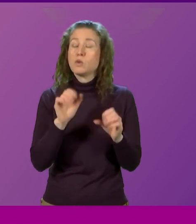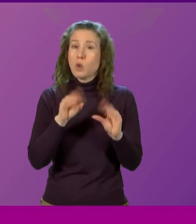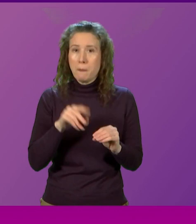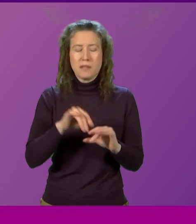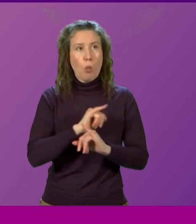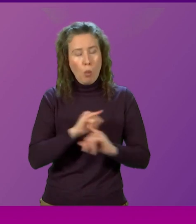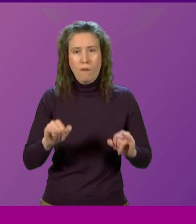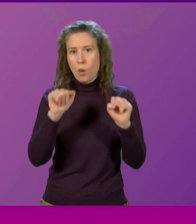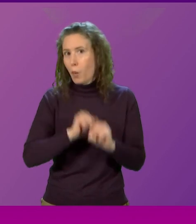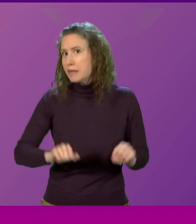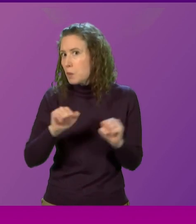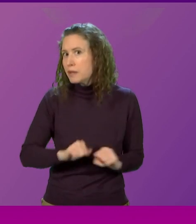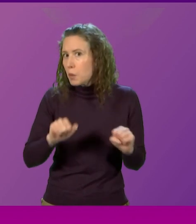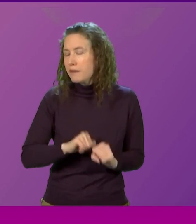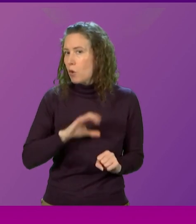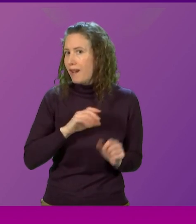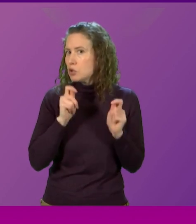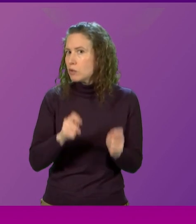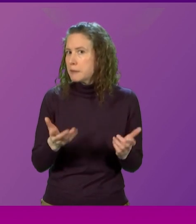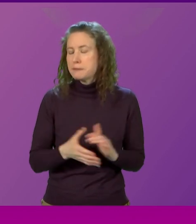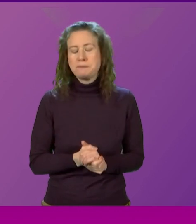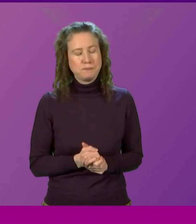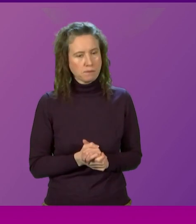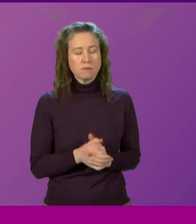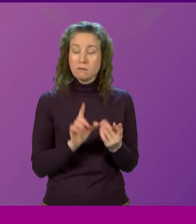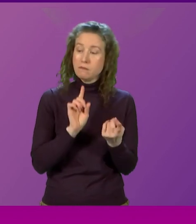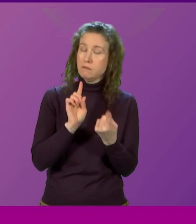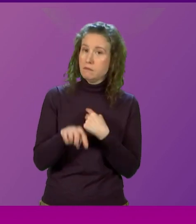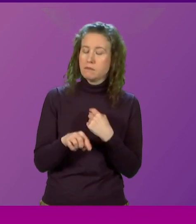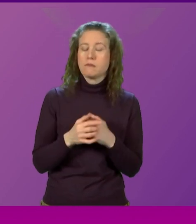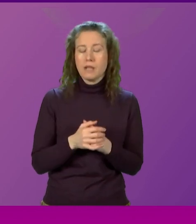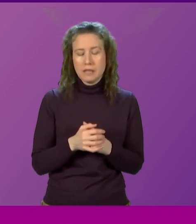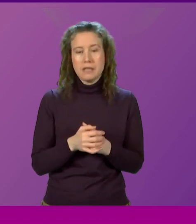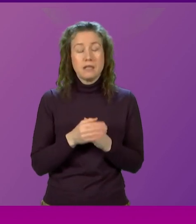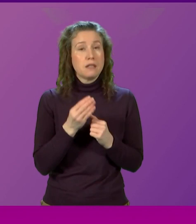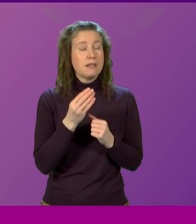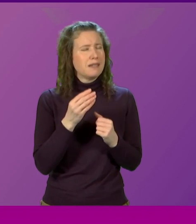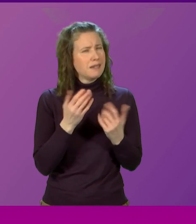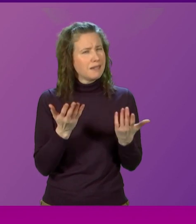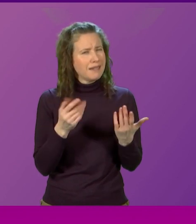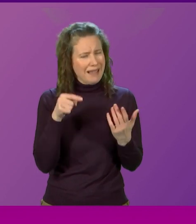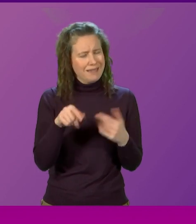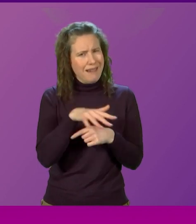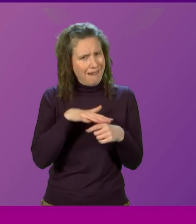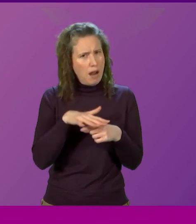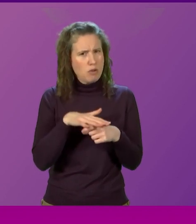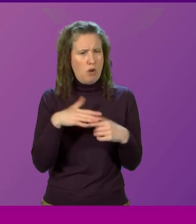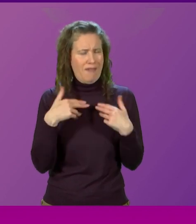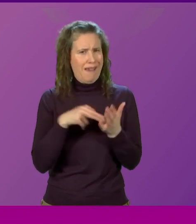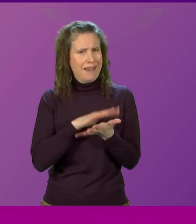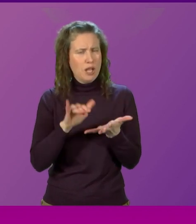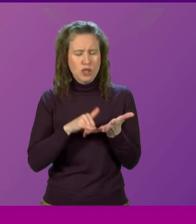First, there are few areas of the NHS that are more important than cancer care, for the